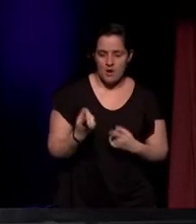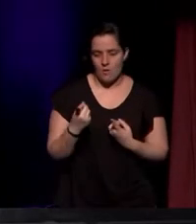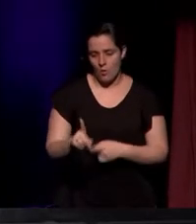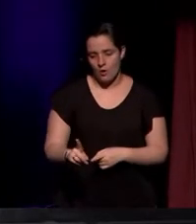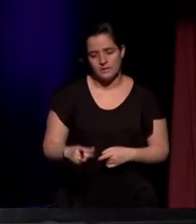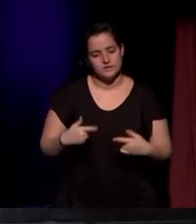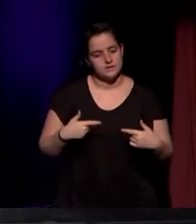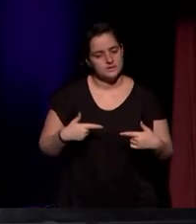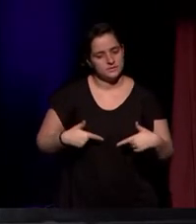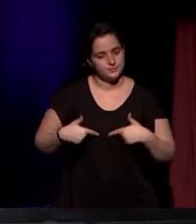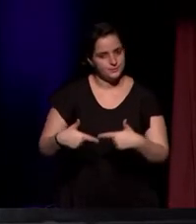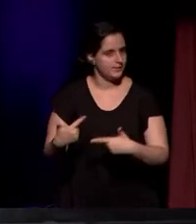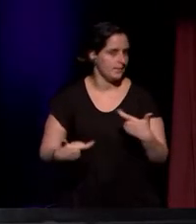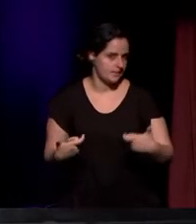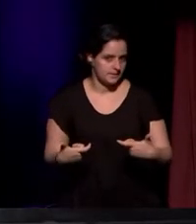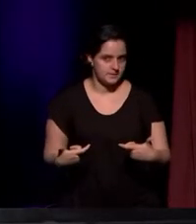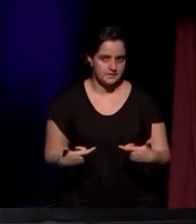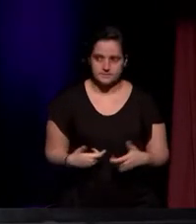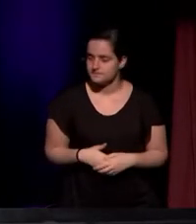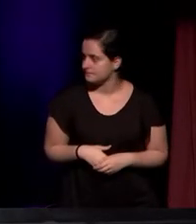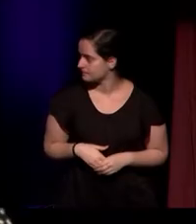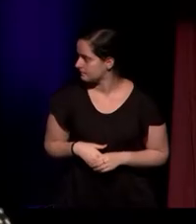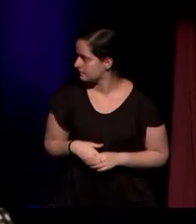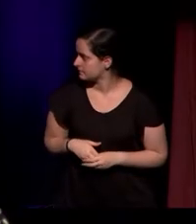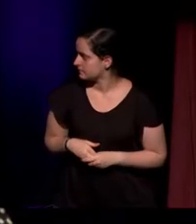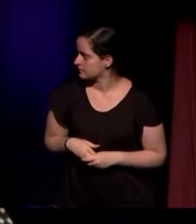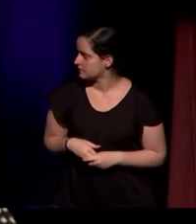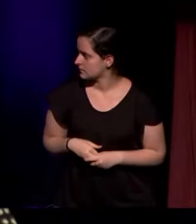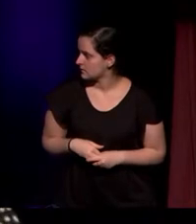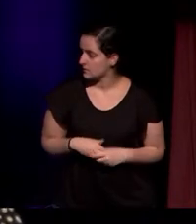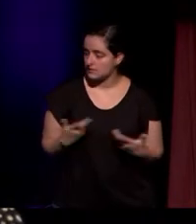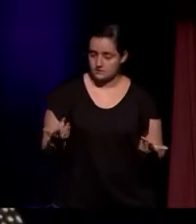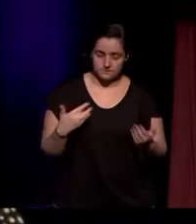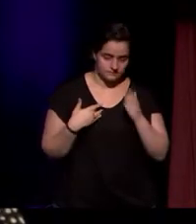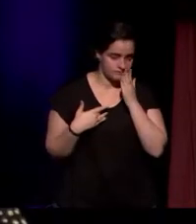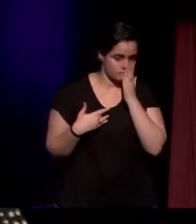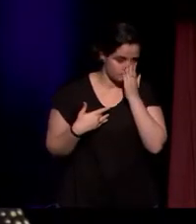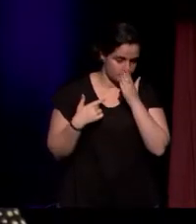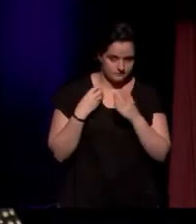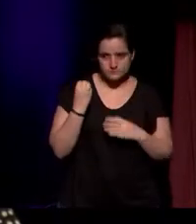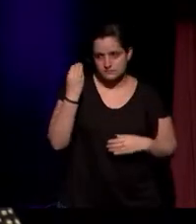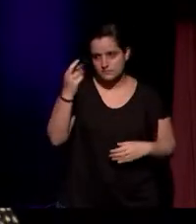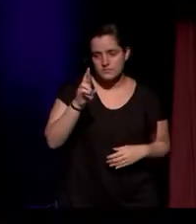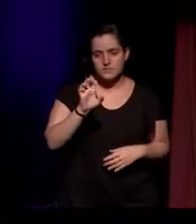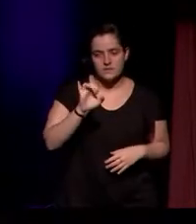We need to close. -I will close. He took a trip to the UK and said